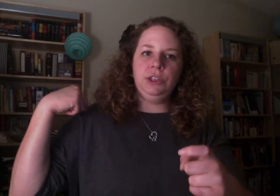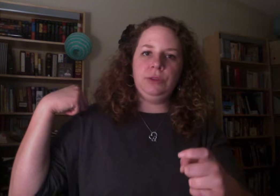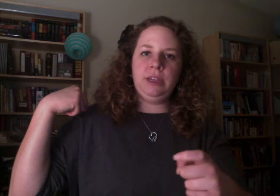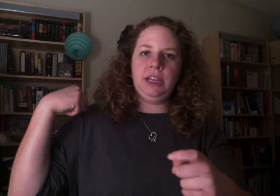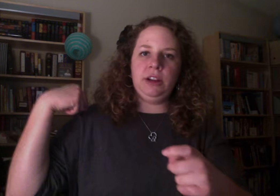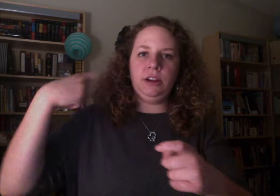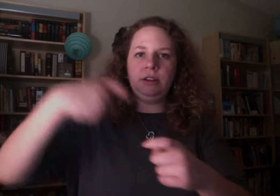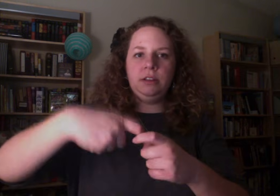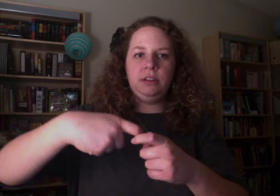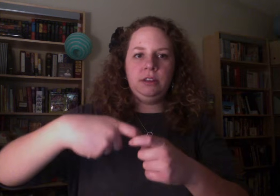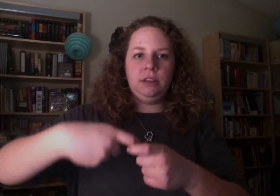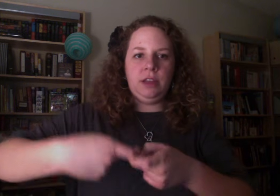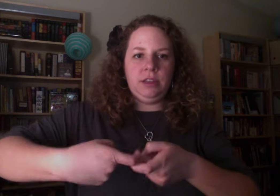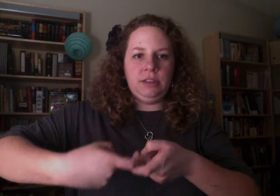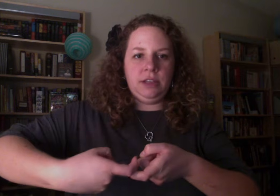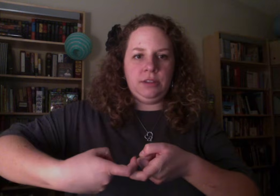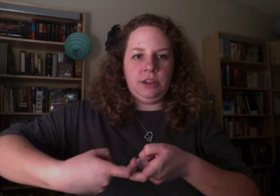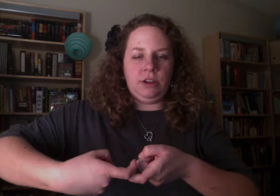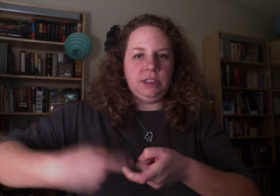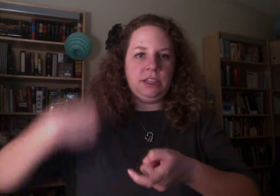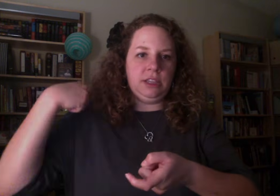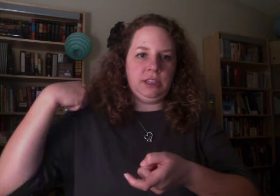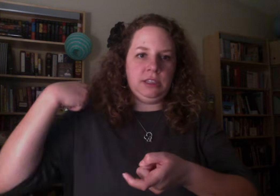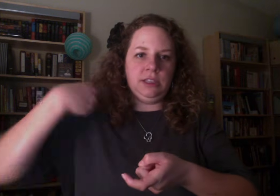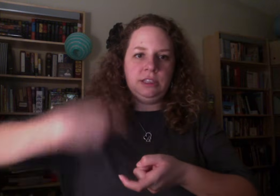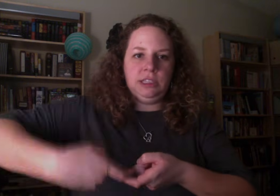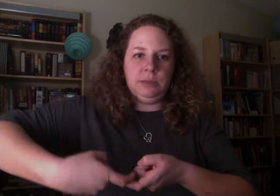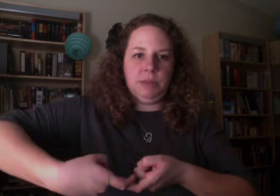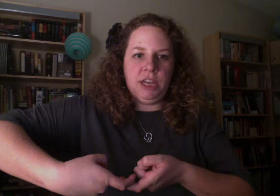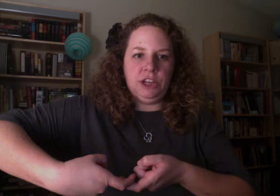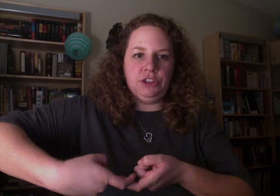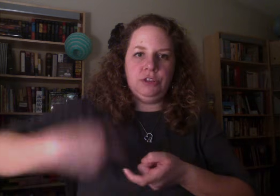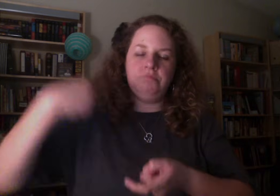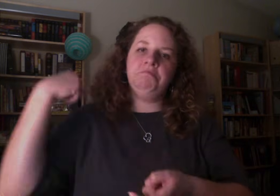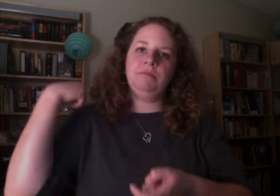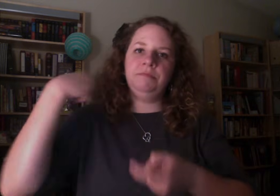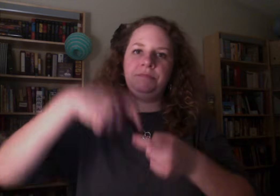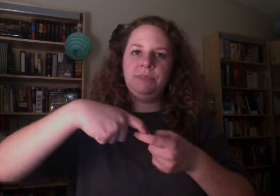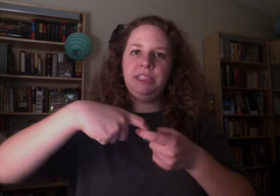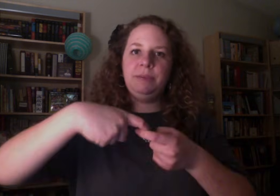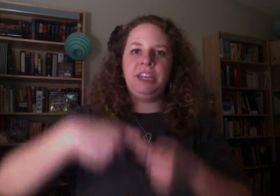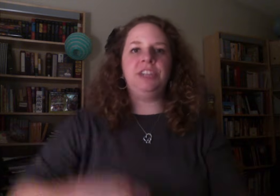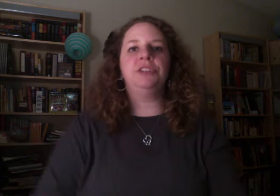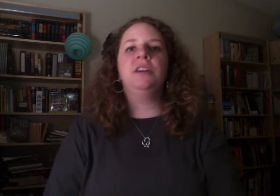So here and down they cross like this. Spanish.